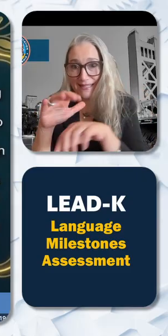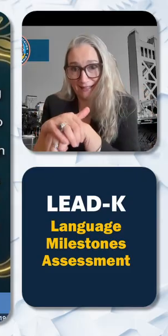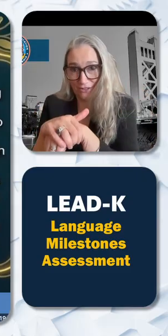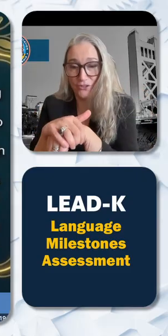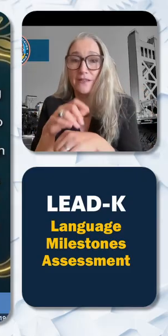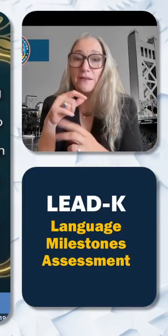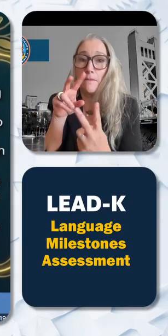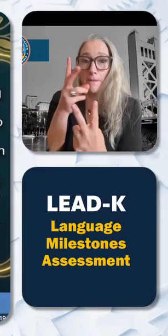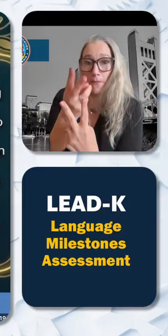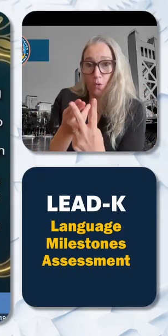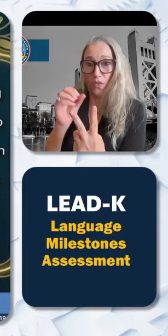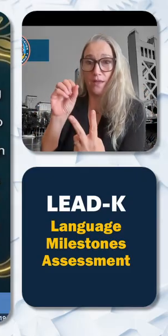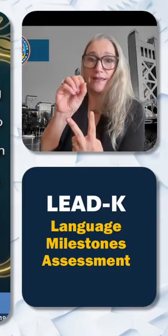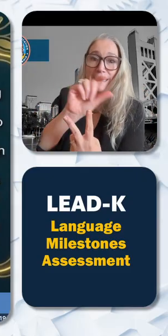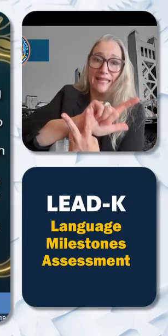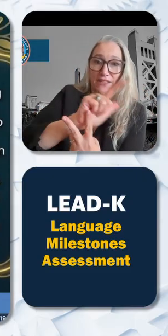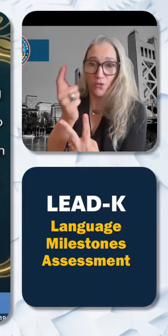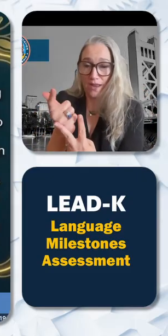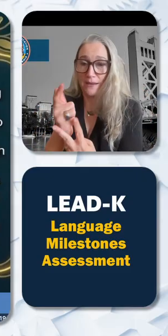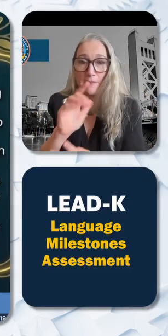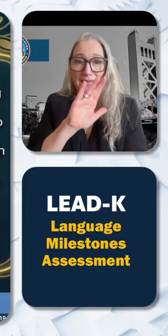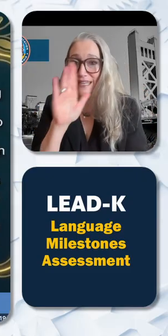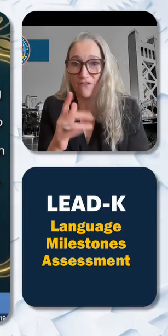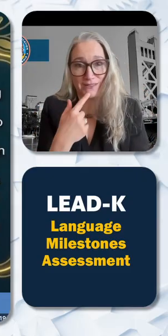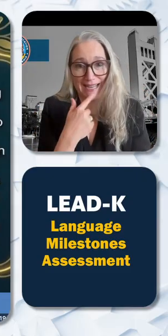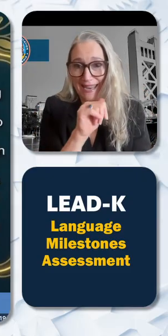because that puts them as an equivalent. Both languages need